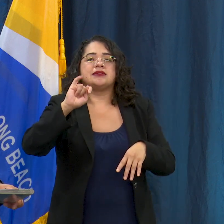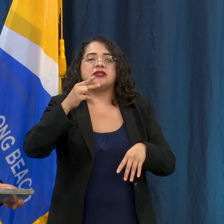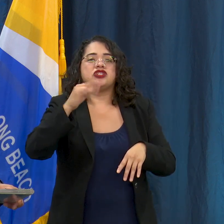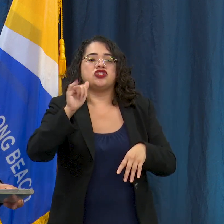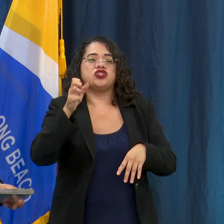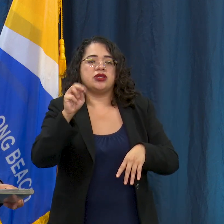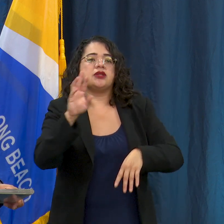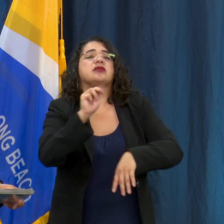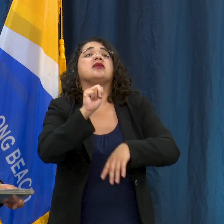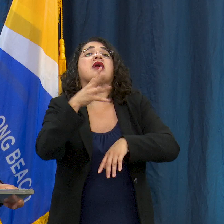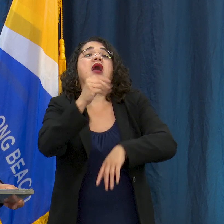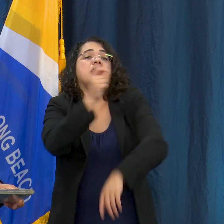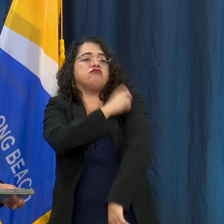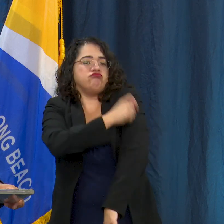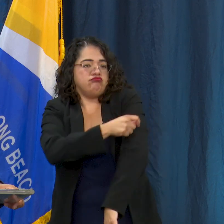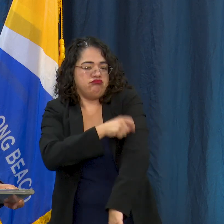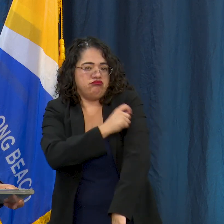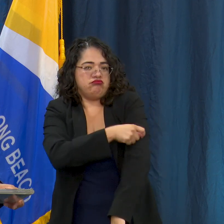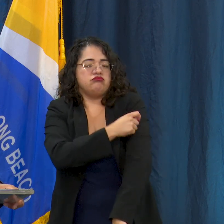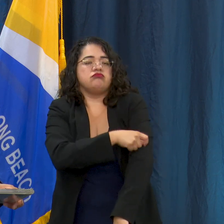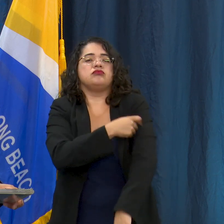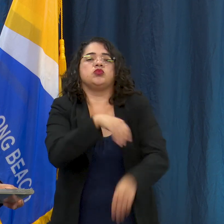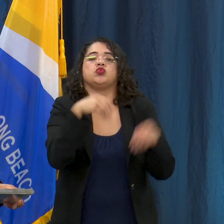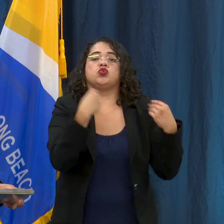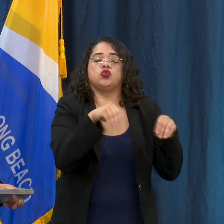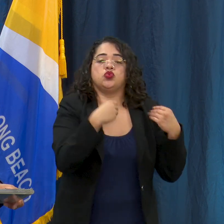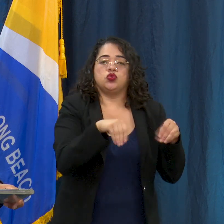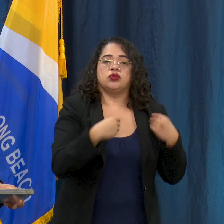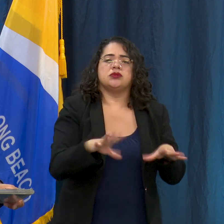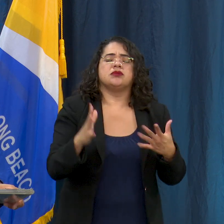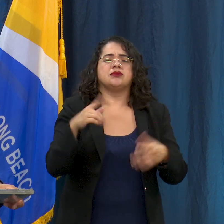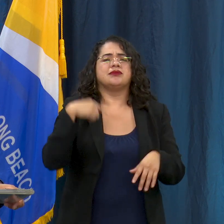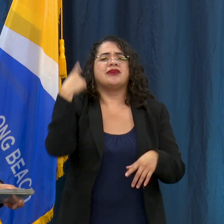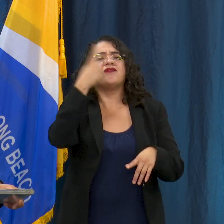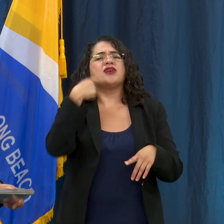care grooming will begin to allow to reopen this Friday with the safety